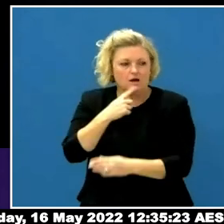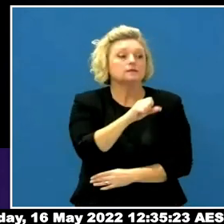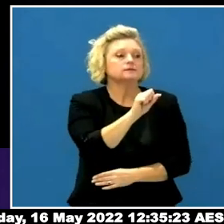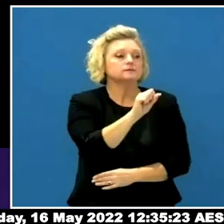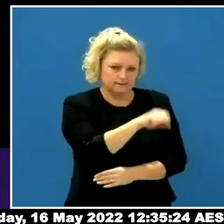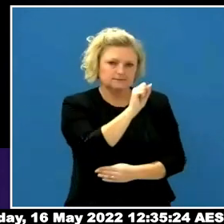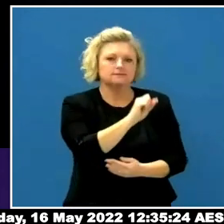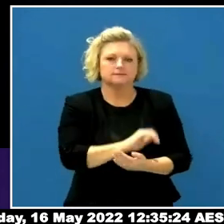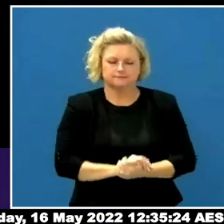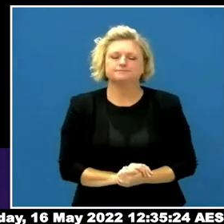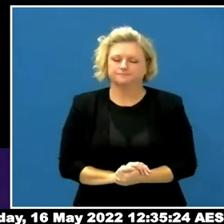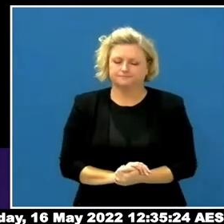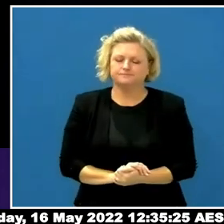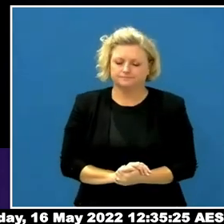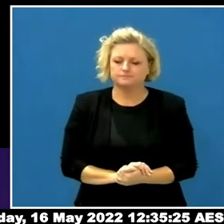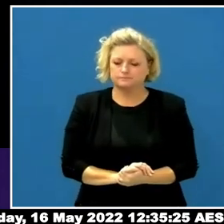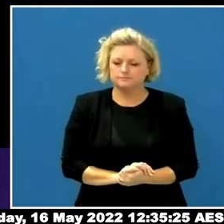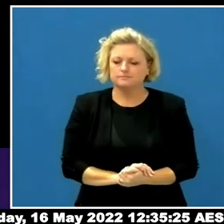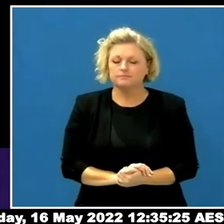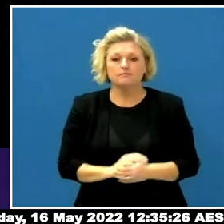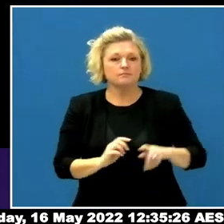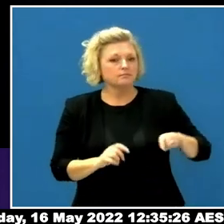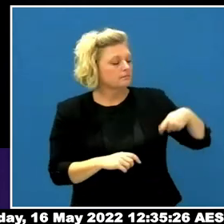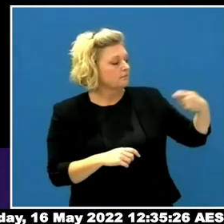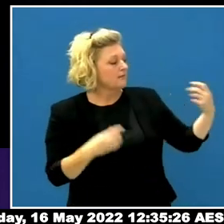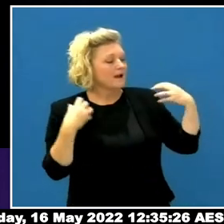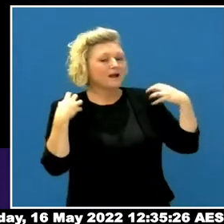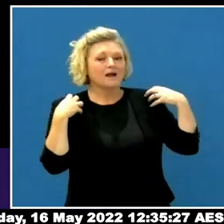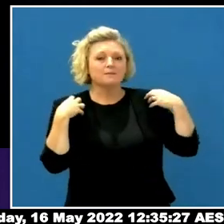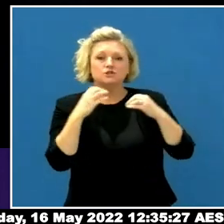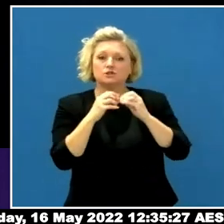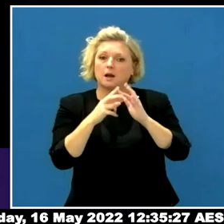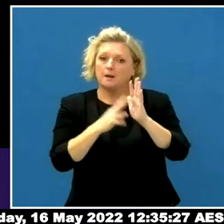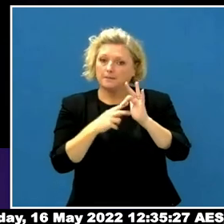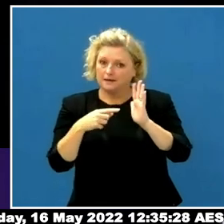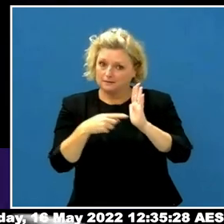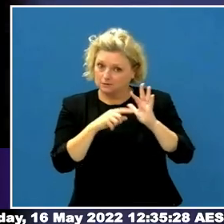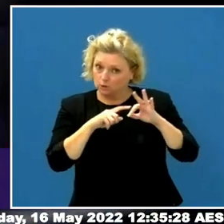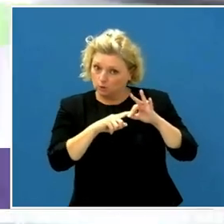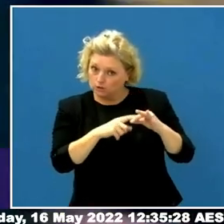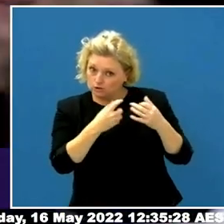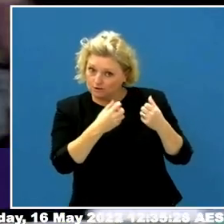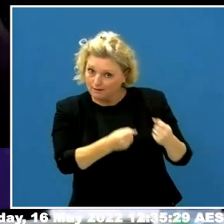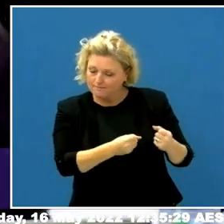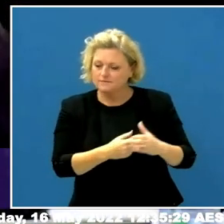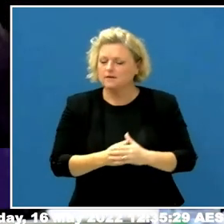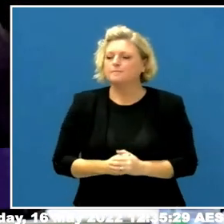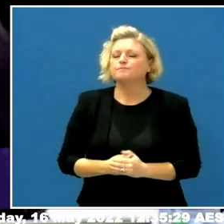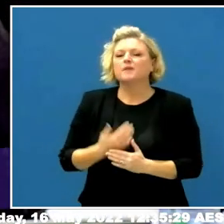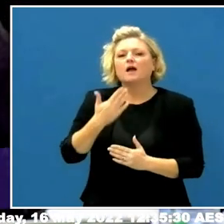Thank you, Chair. CHAIR: Commissioner Bennett. Thank you, Sally, for coming today and sharing what's happened.